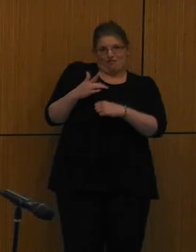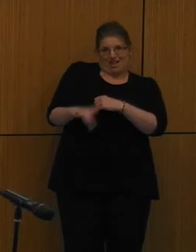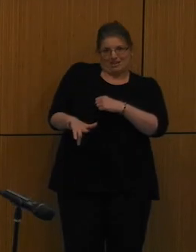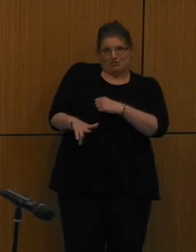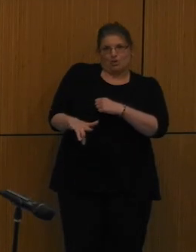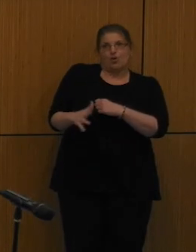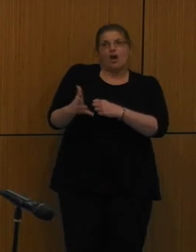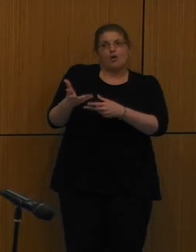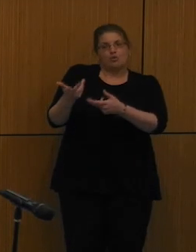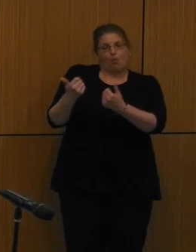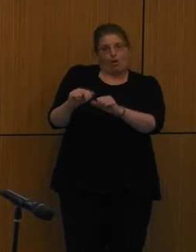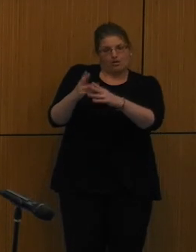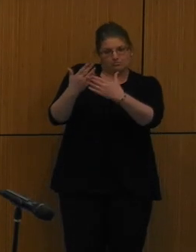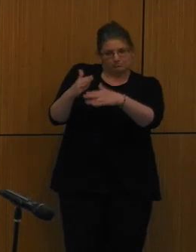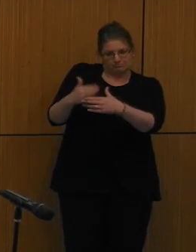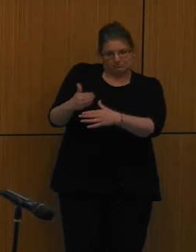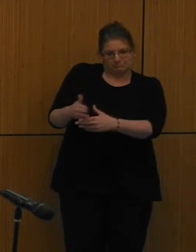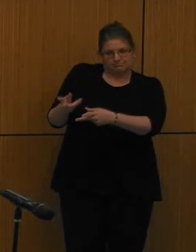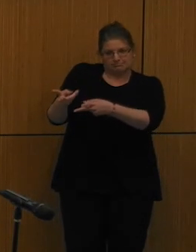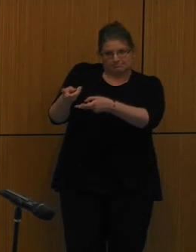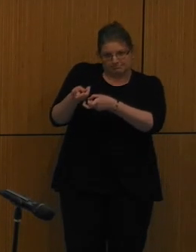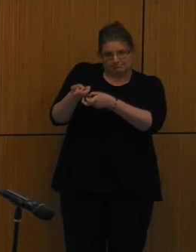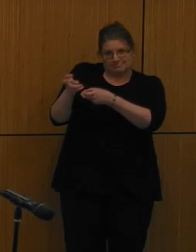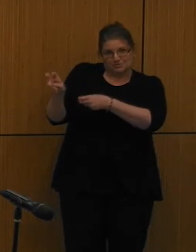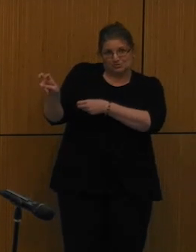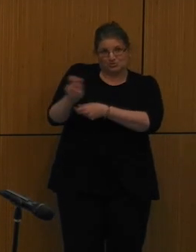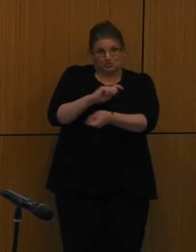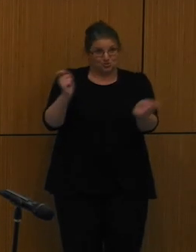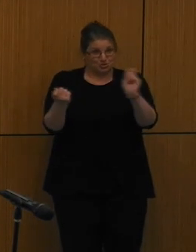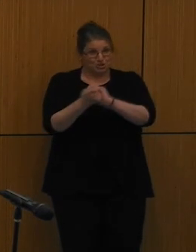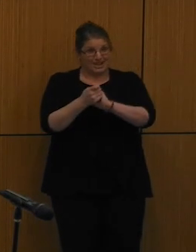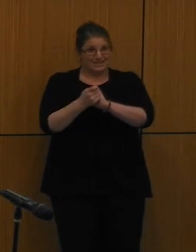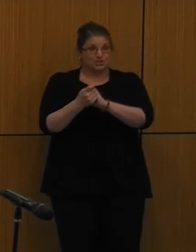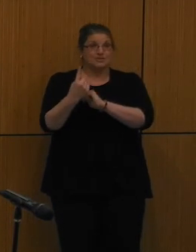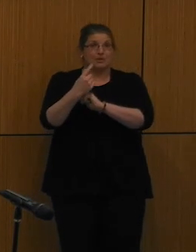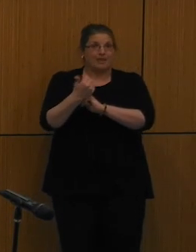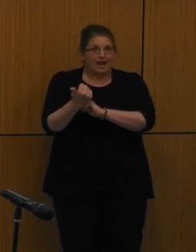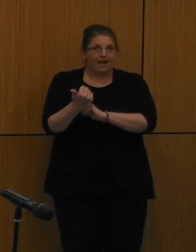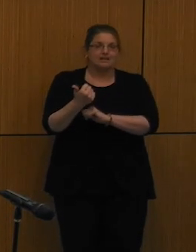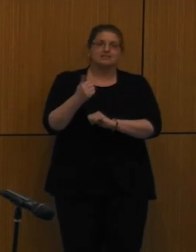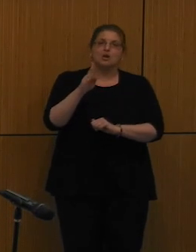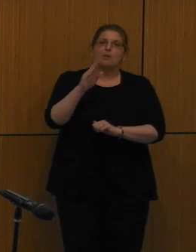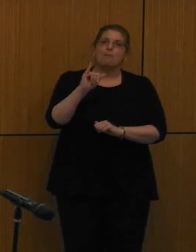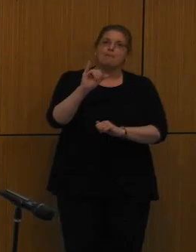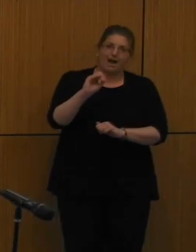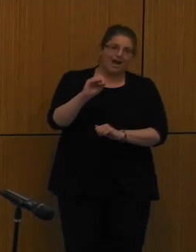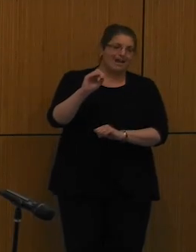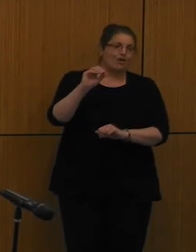That's when a breakdown if you want to transform it into something else. Biofuels and biochemicals.